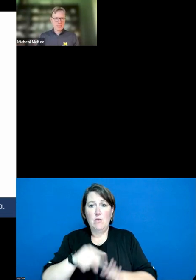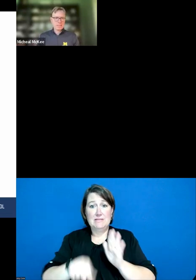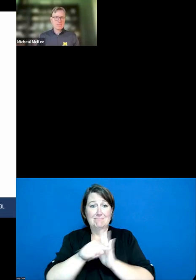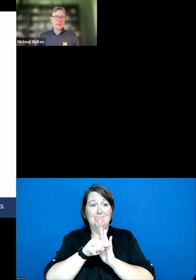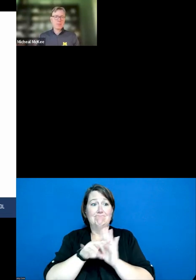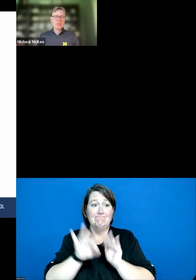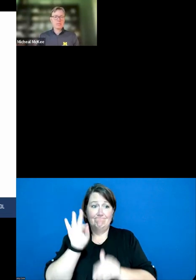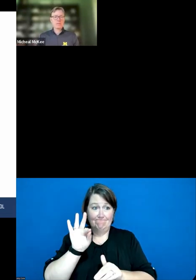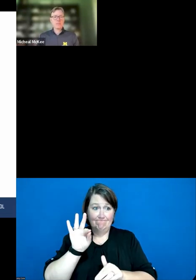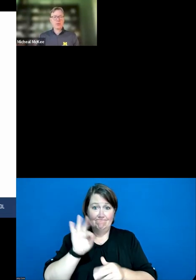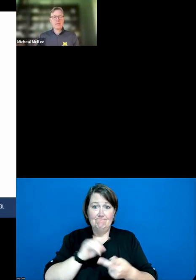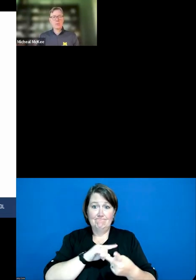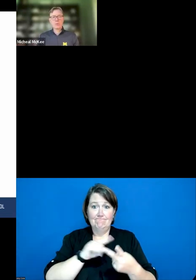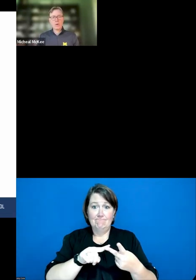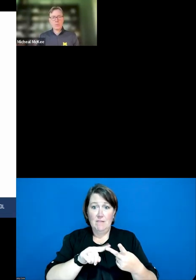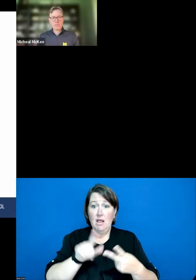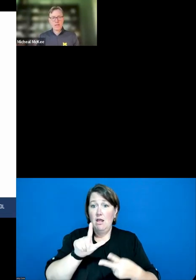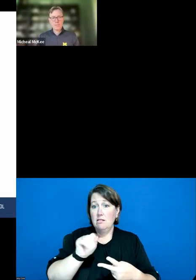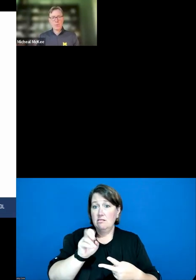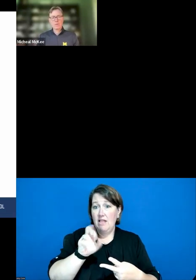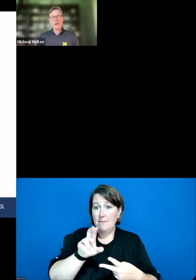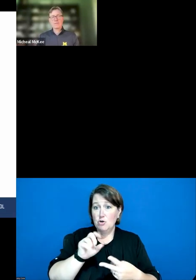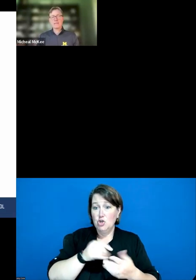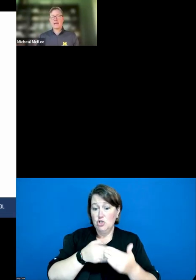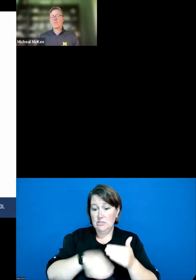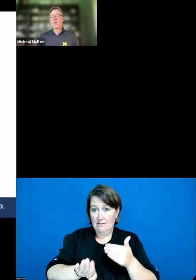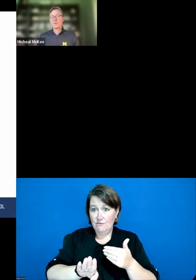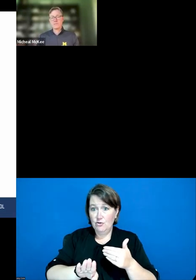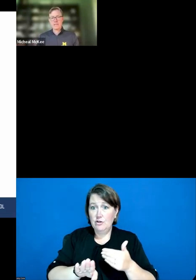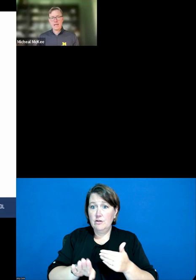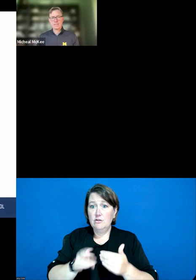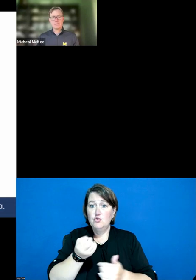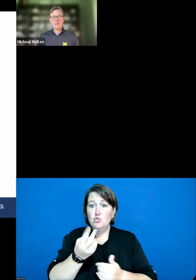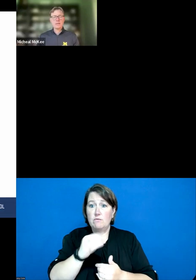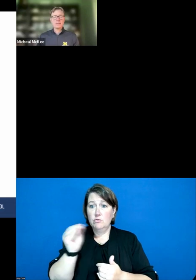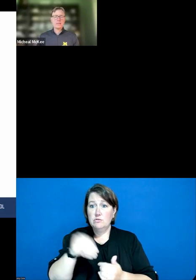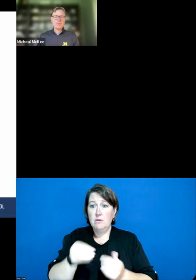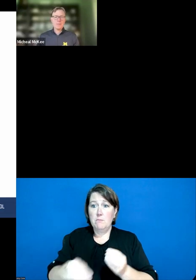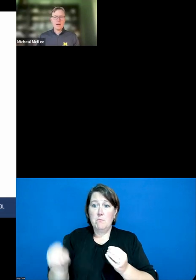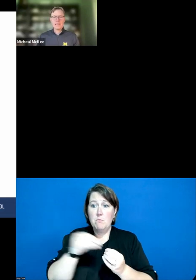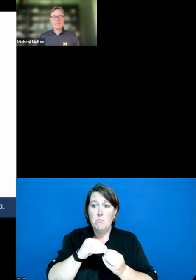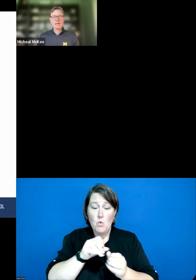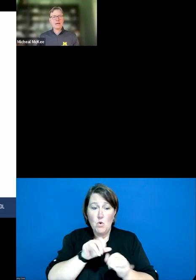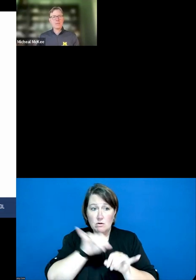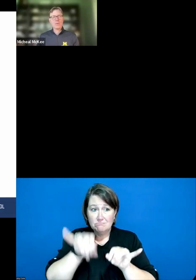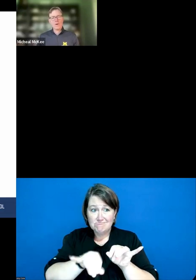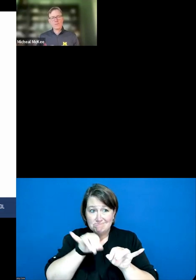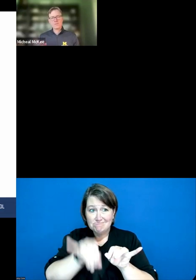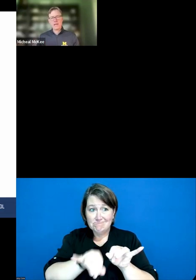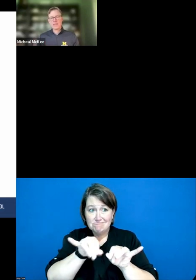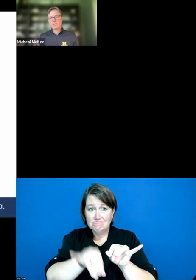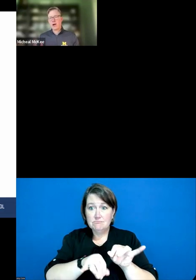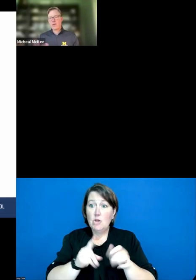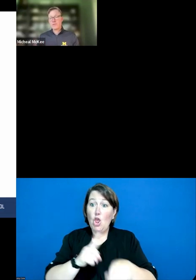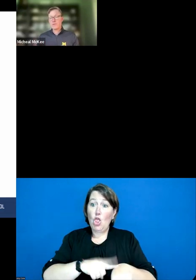Labor and delivery, there were 12% more likely to have longer stays. Keep in mind, longer stays often